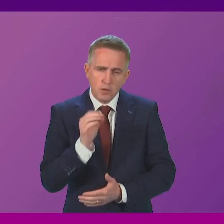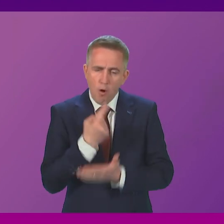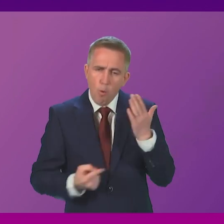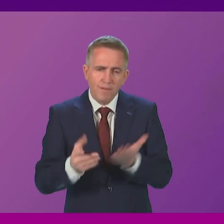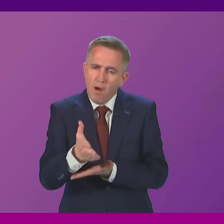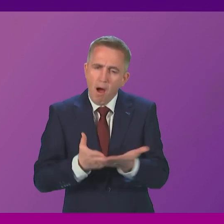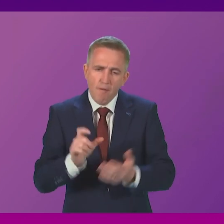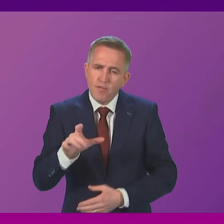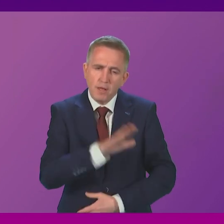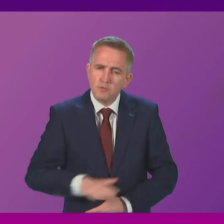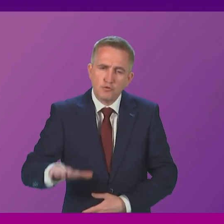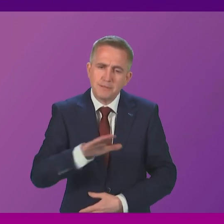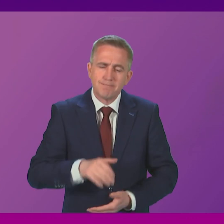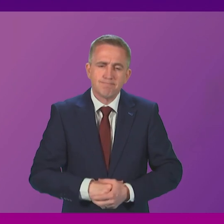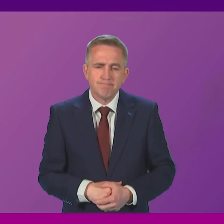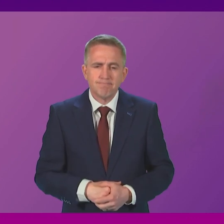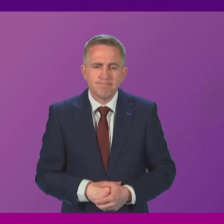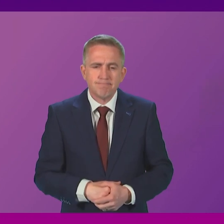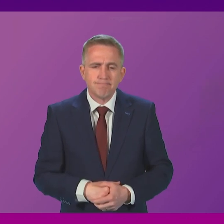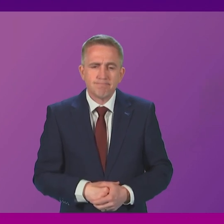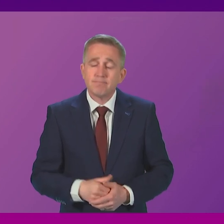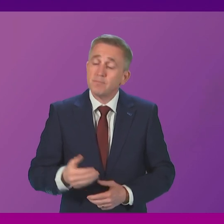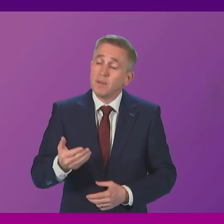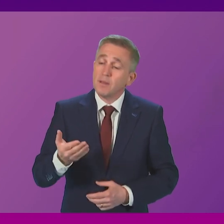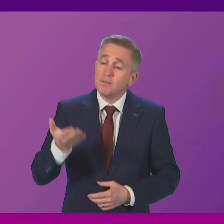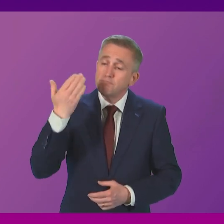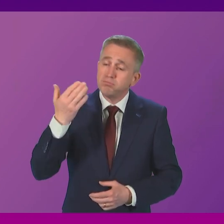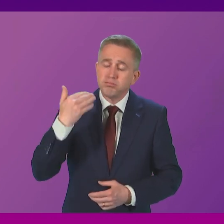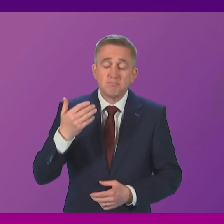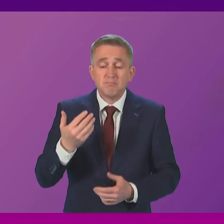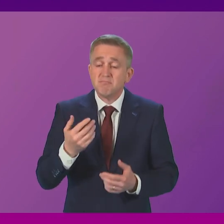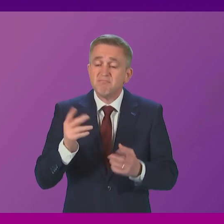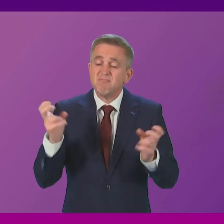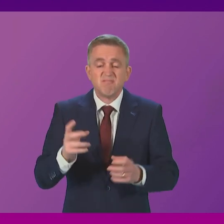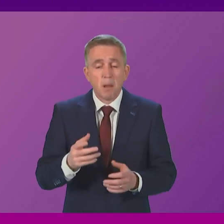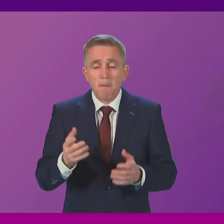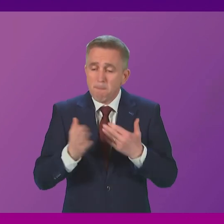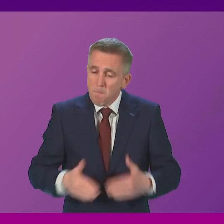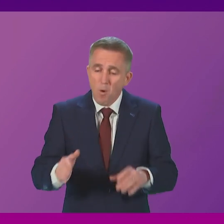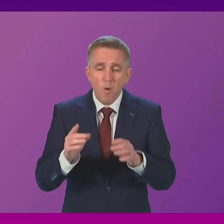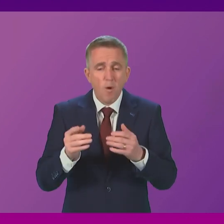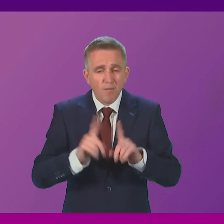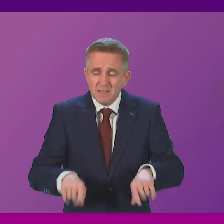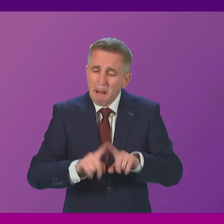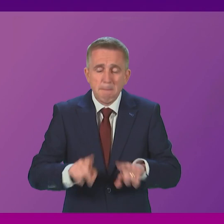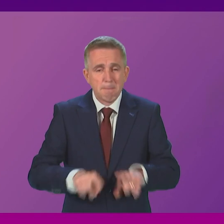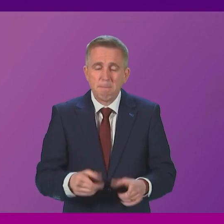As someone once said, “More of the same ... is an acceptance of mediocrity” and